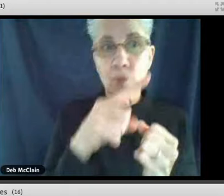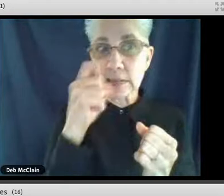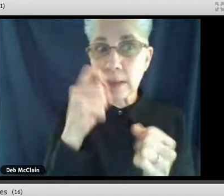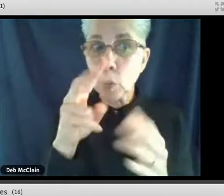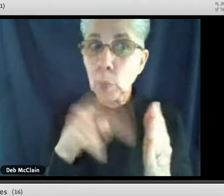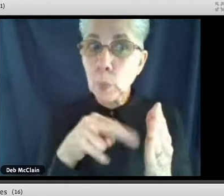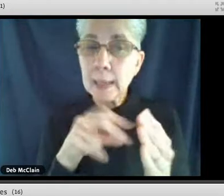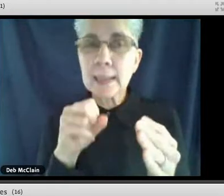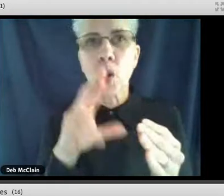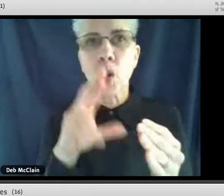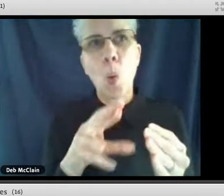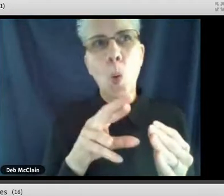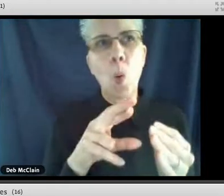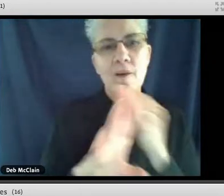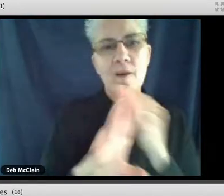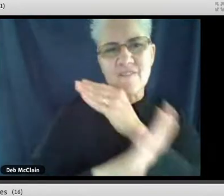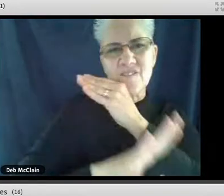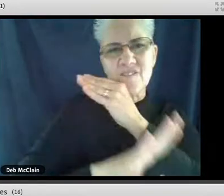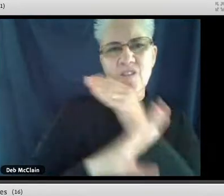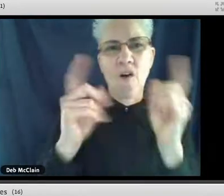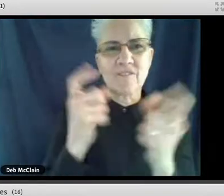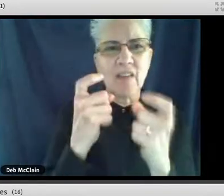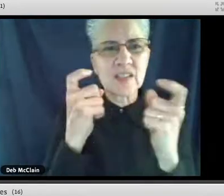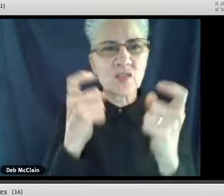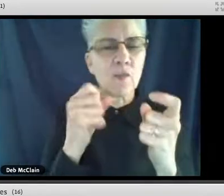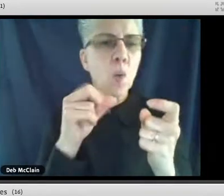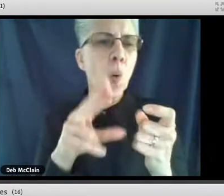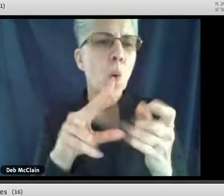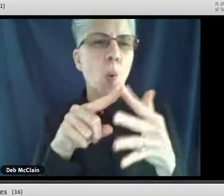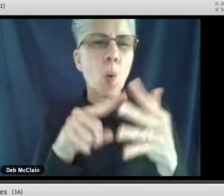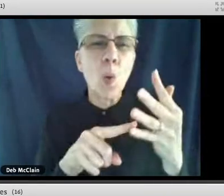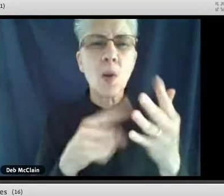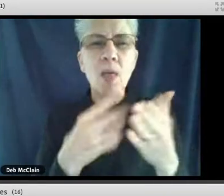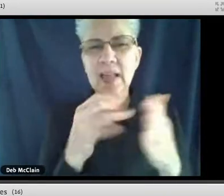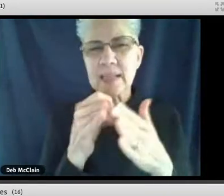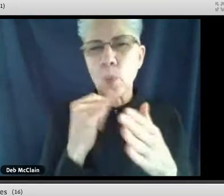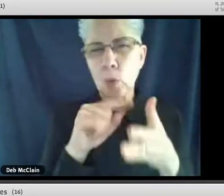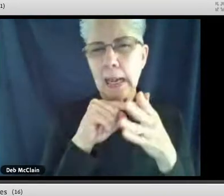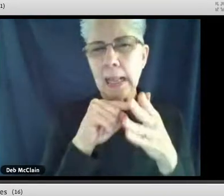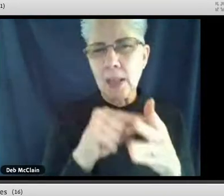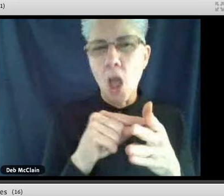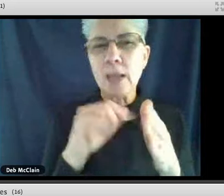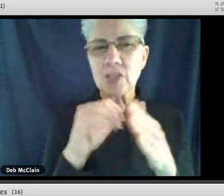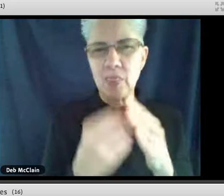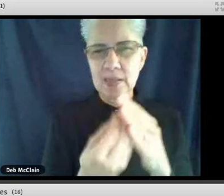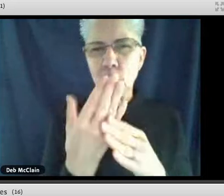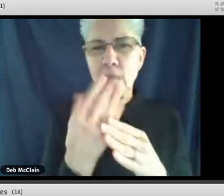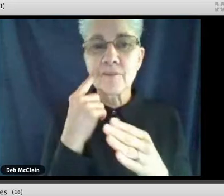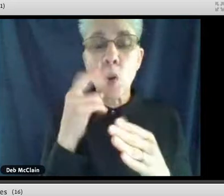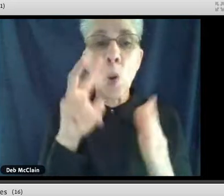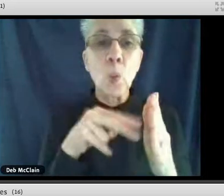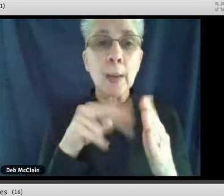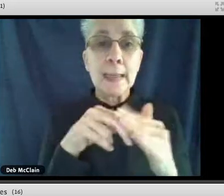or our fall festival or this thing we're going to launch in the spring for reading in schools?